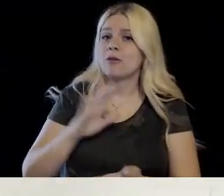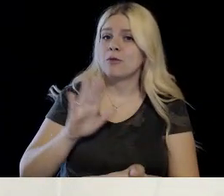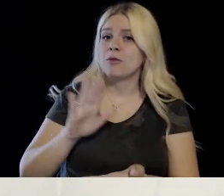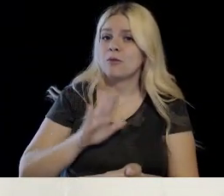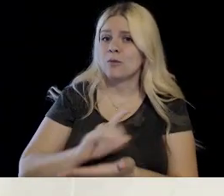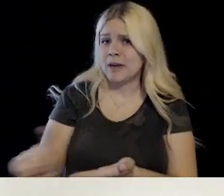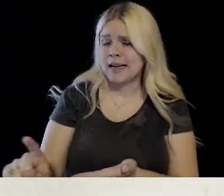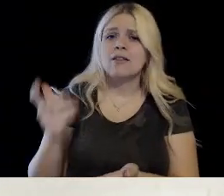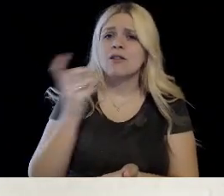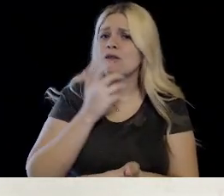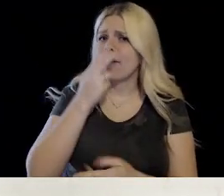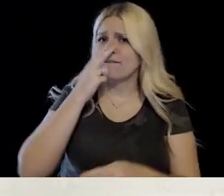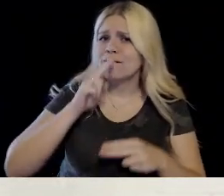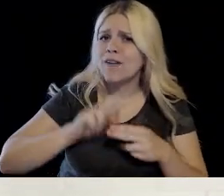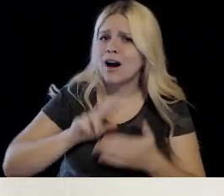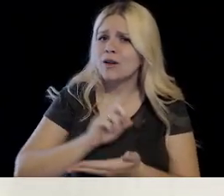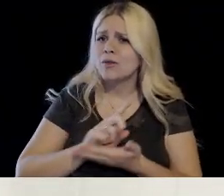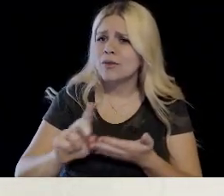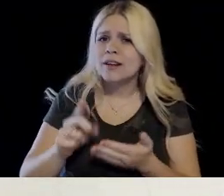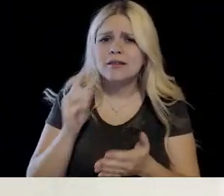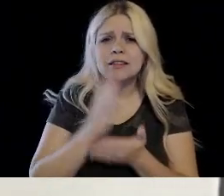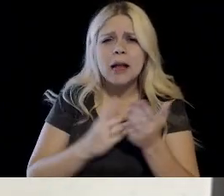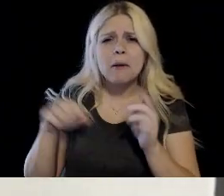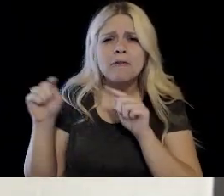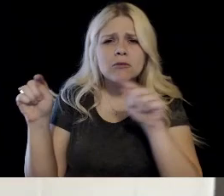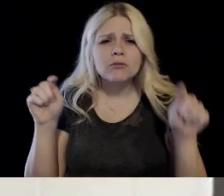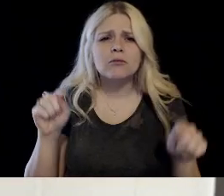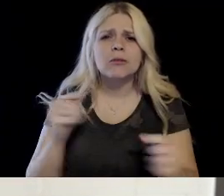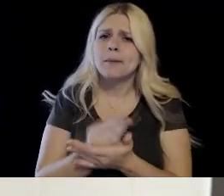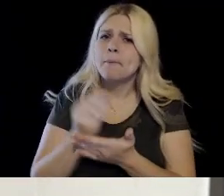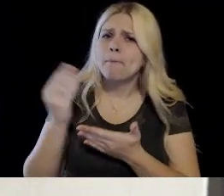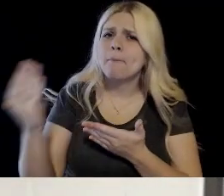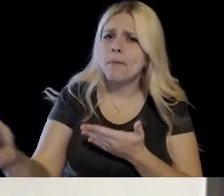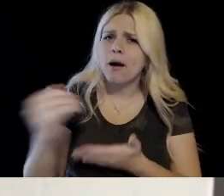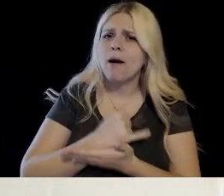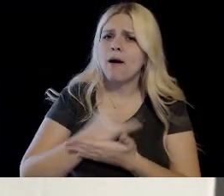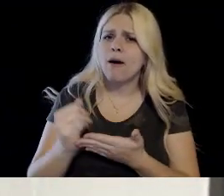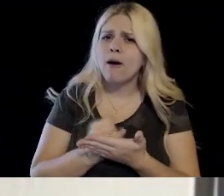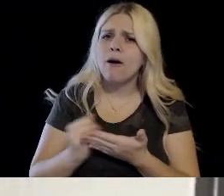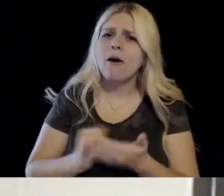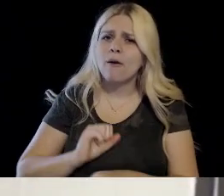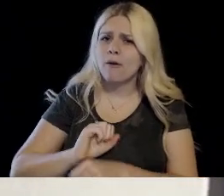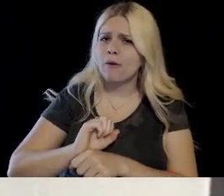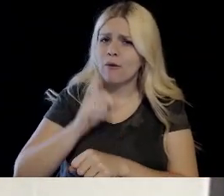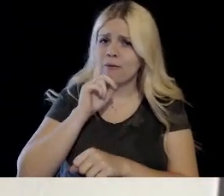have purchased some of our amazing artwork by our resident artists. And this week we've